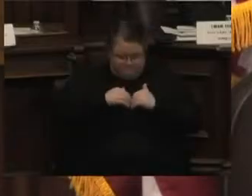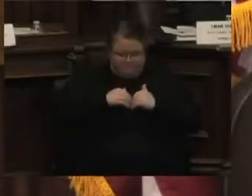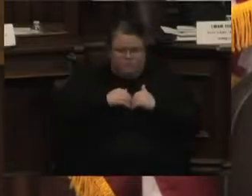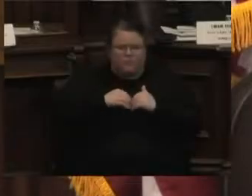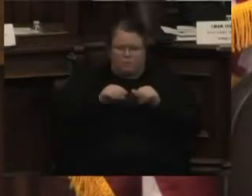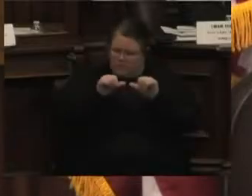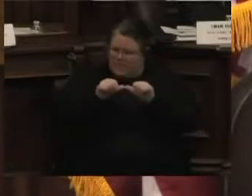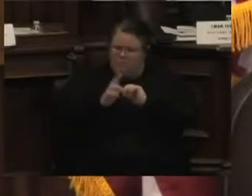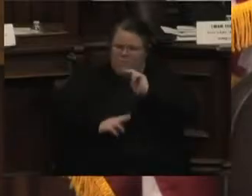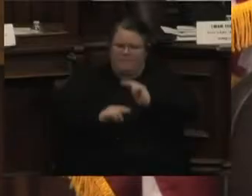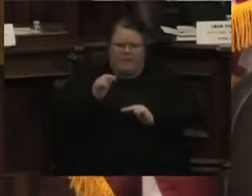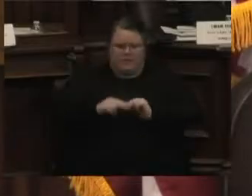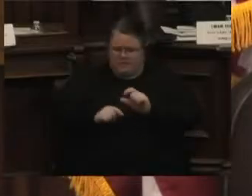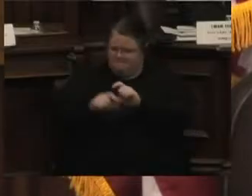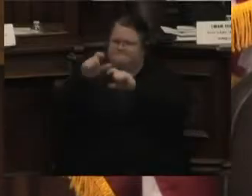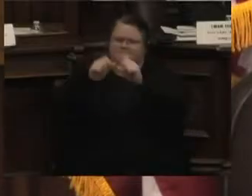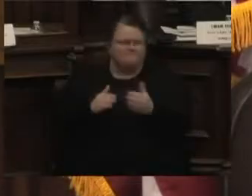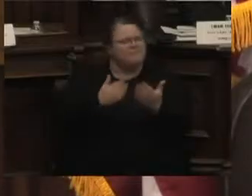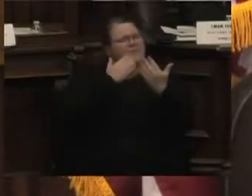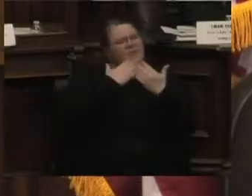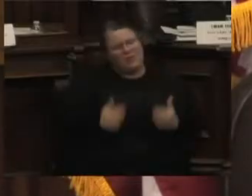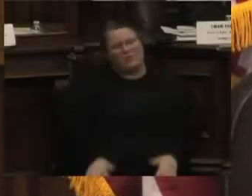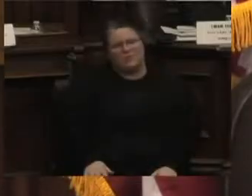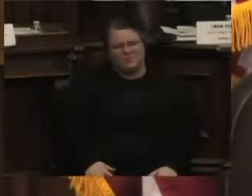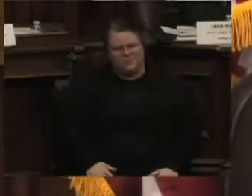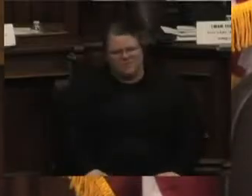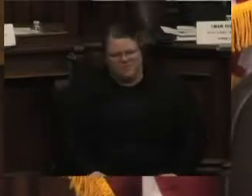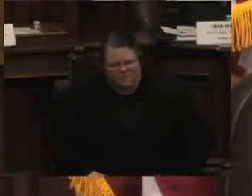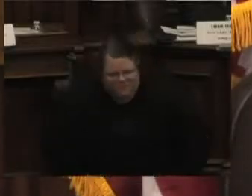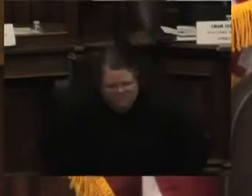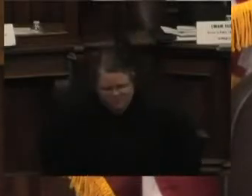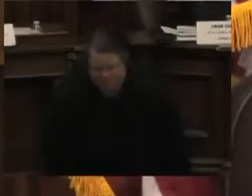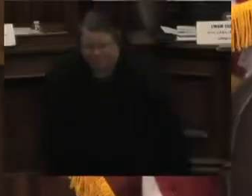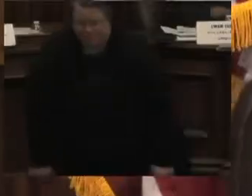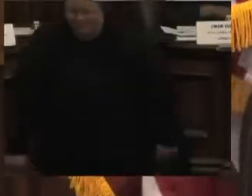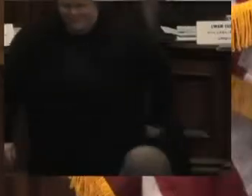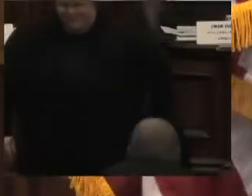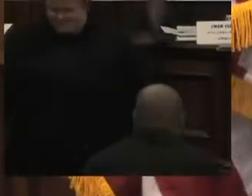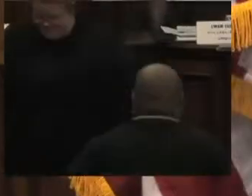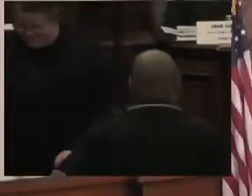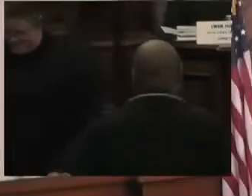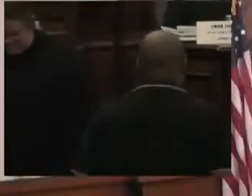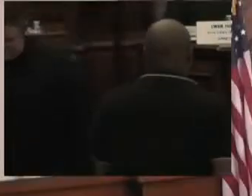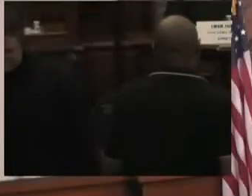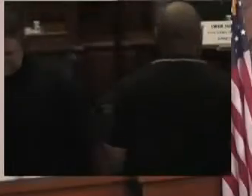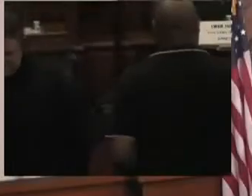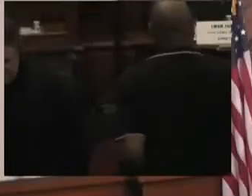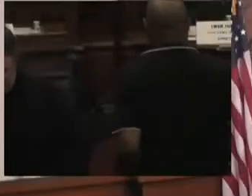agency is is kind of used to setbacks, unfortunately. But we